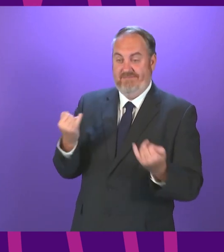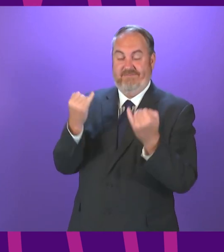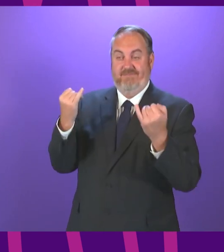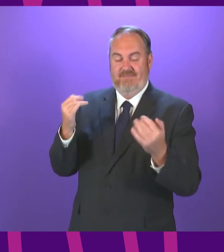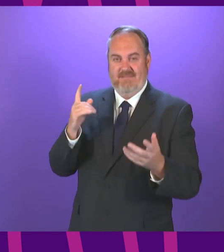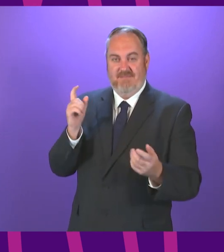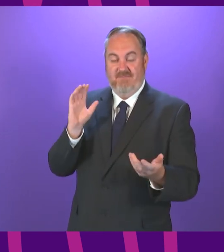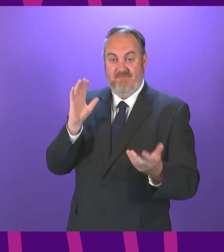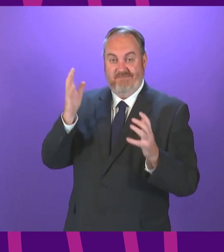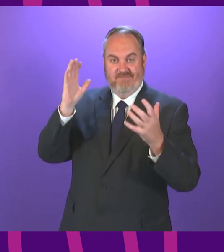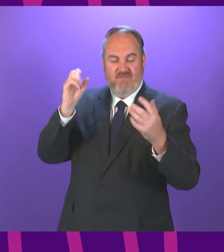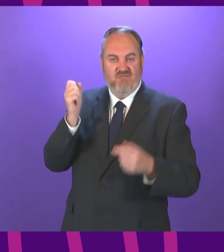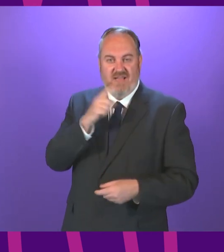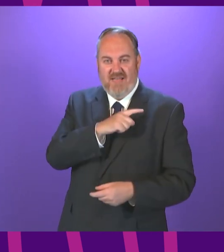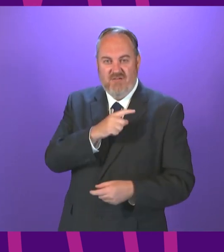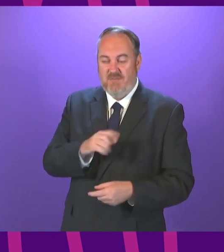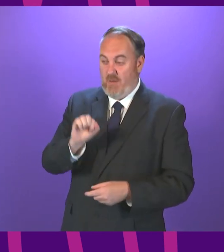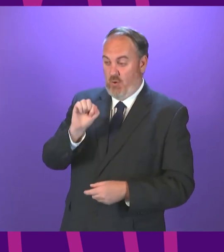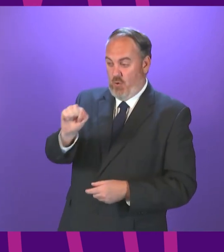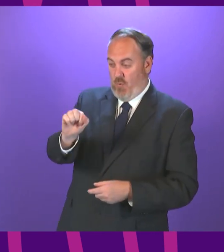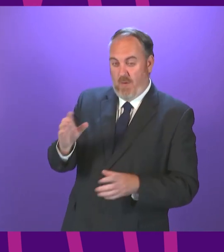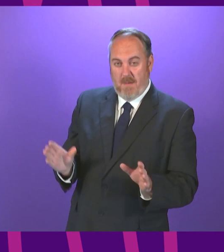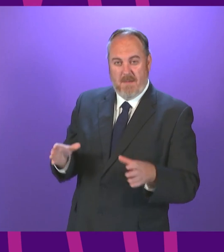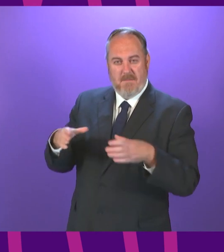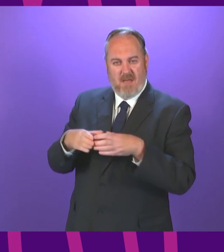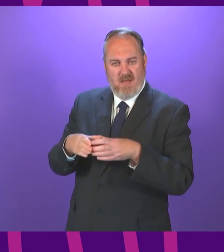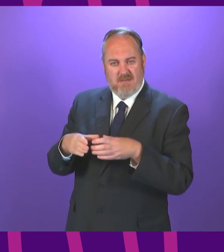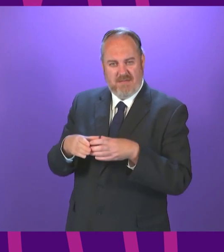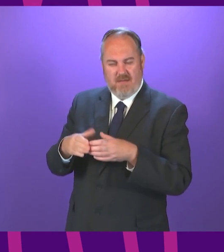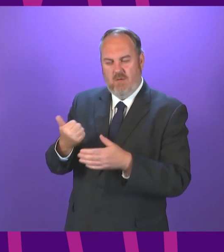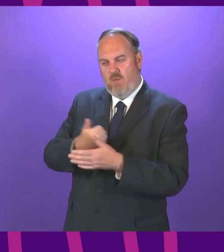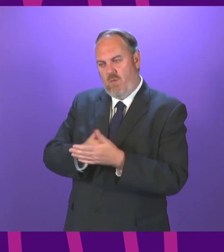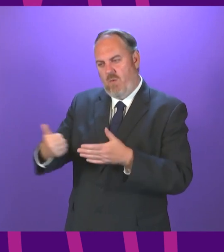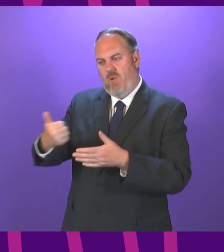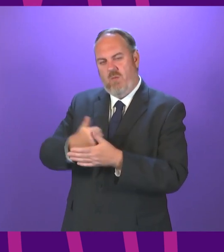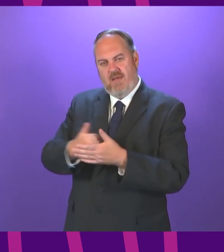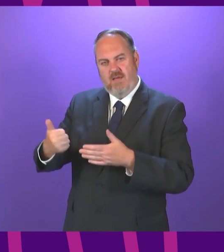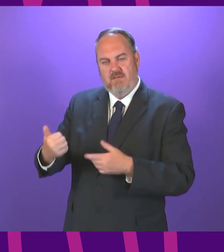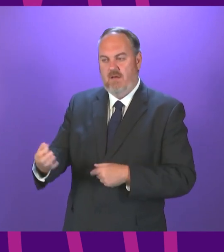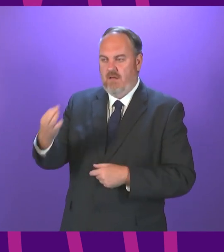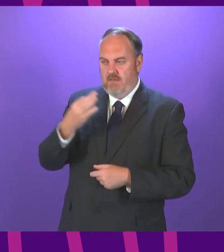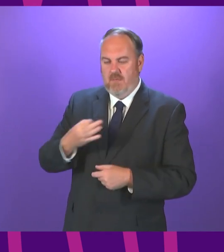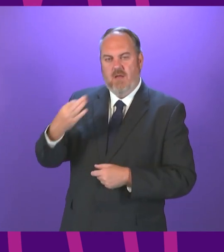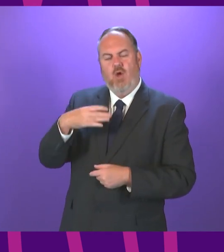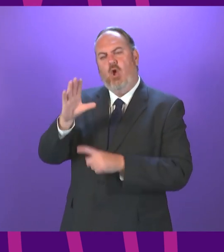right now. The member’s party constantly asks me to emulate what is happening south of the border